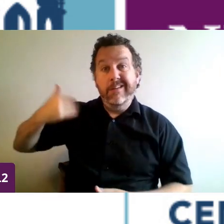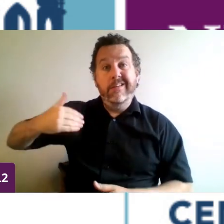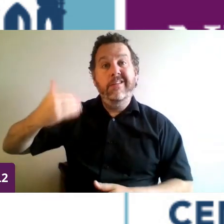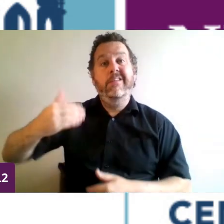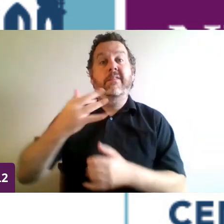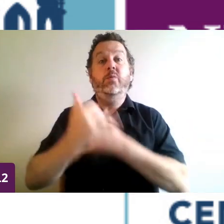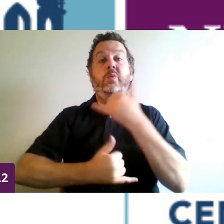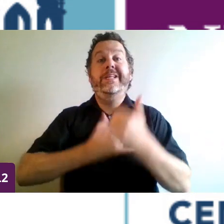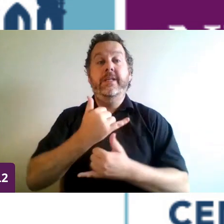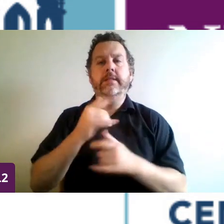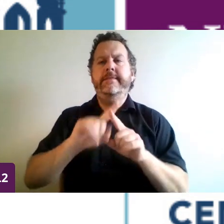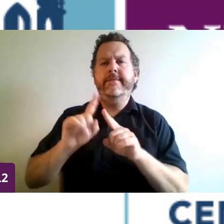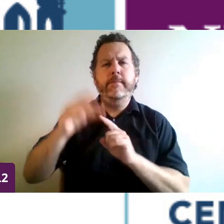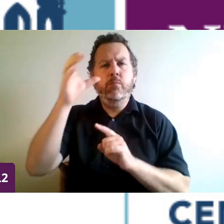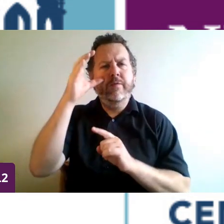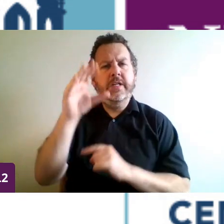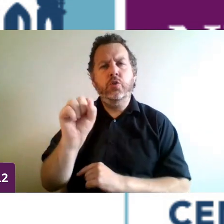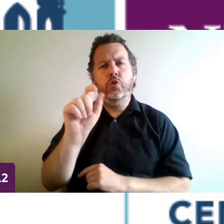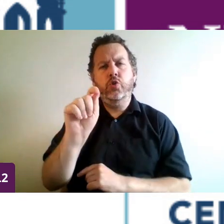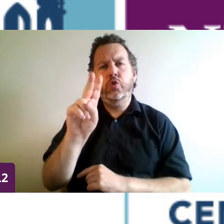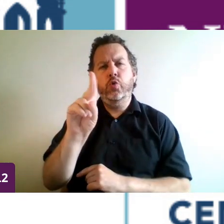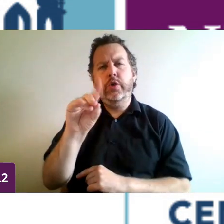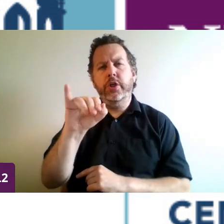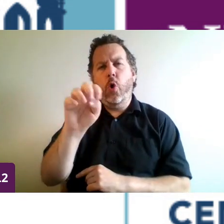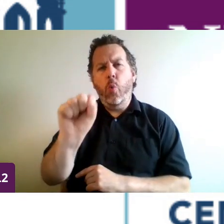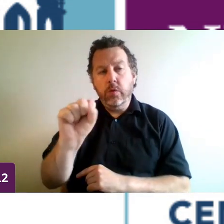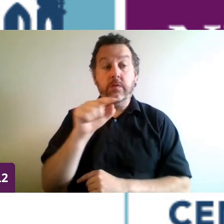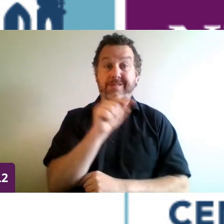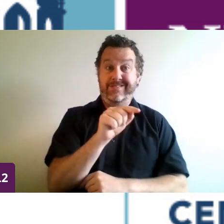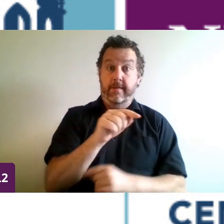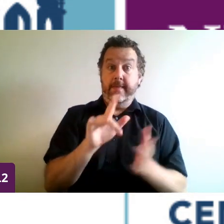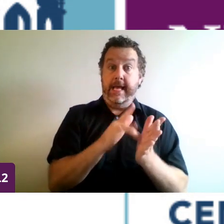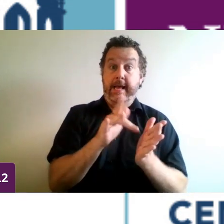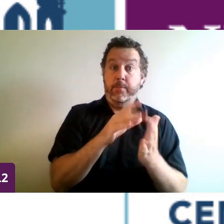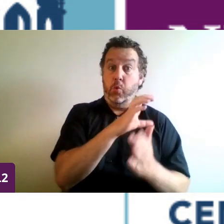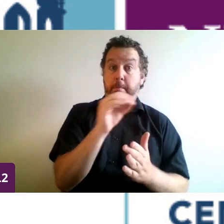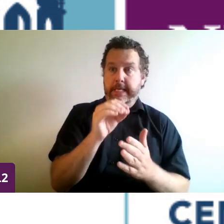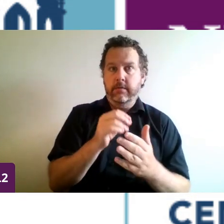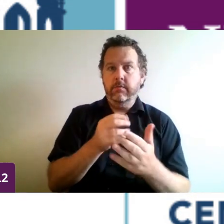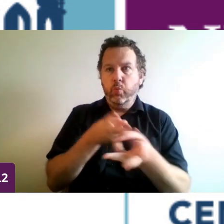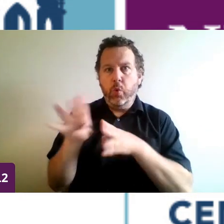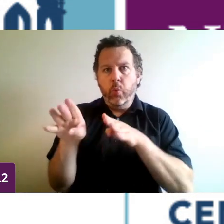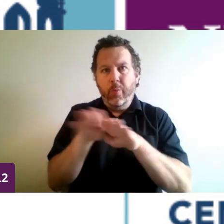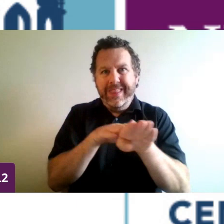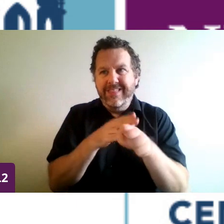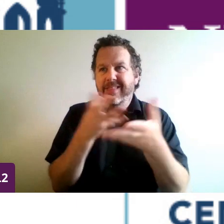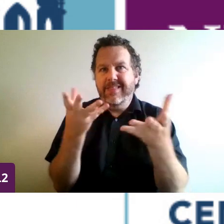these accessible format tools with their films, either in the studio release